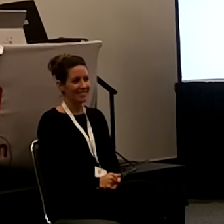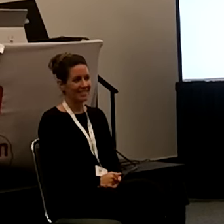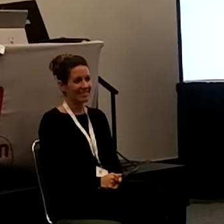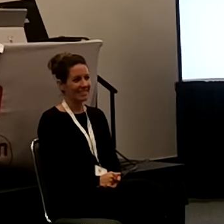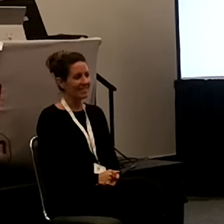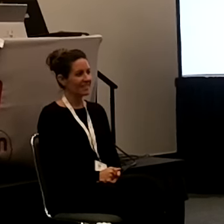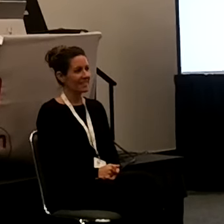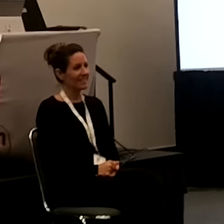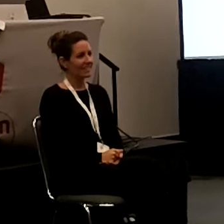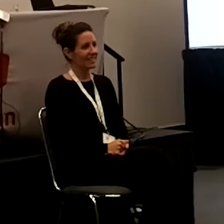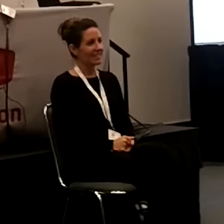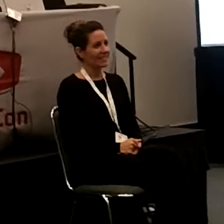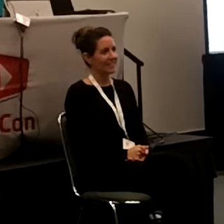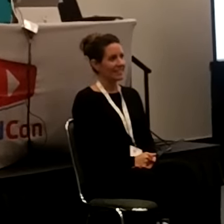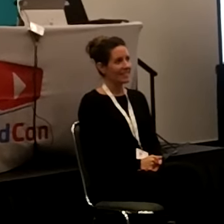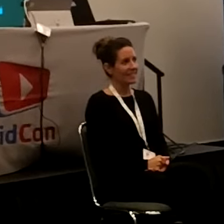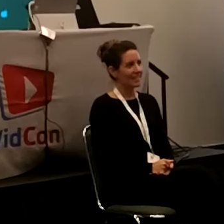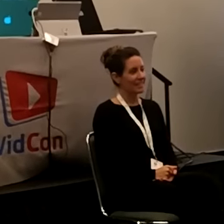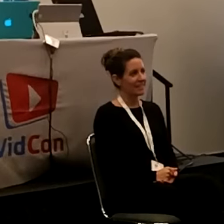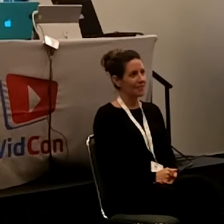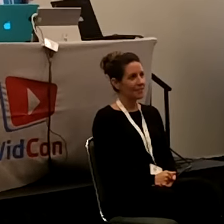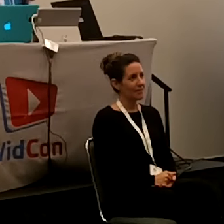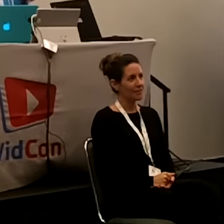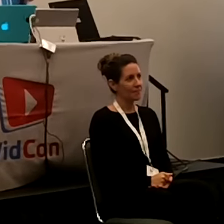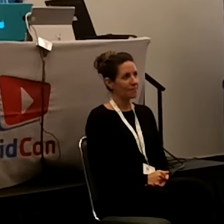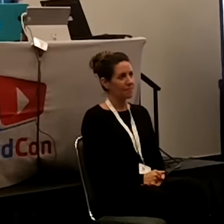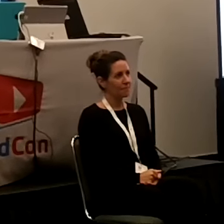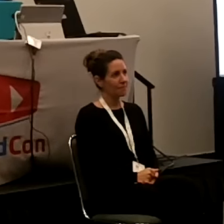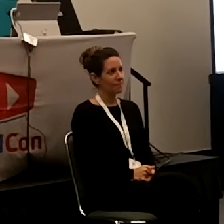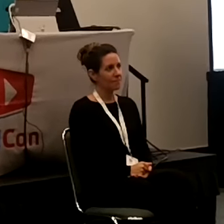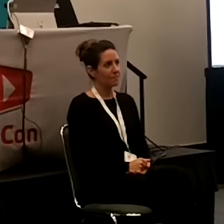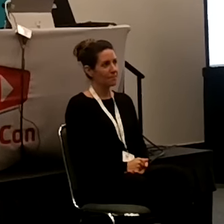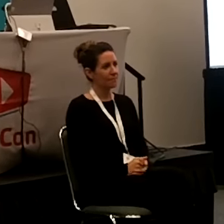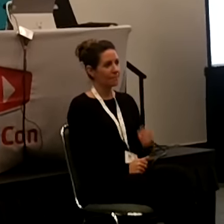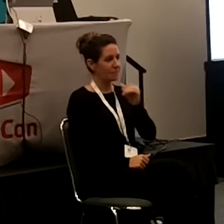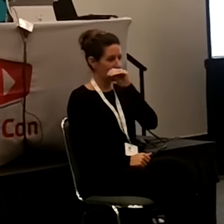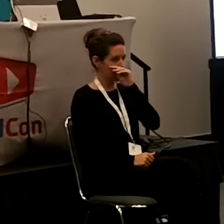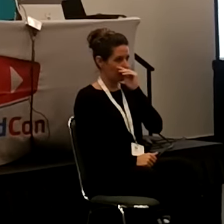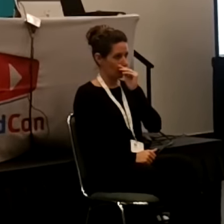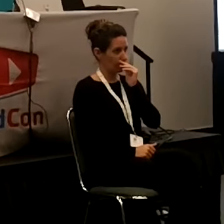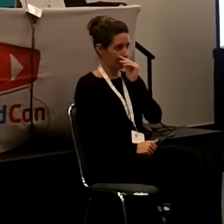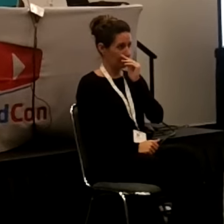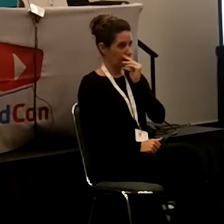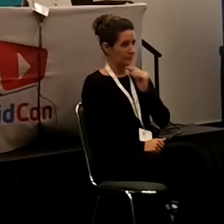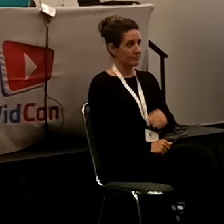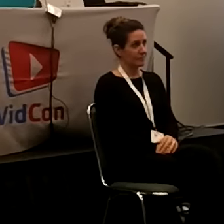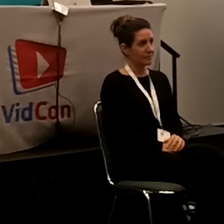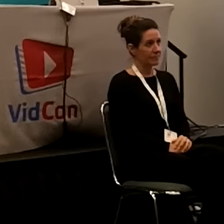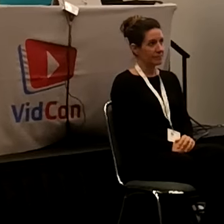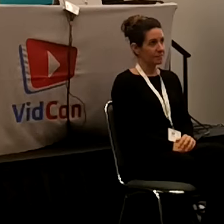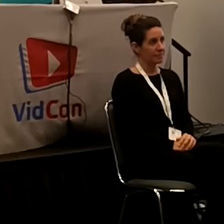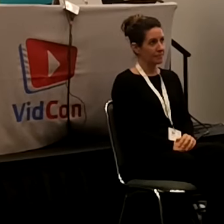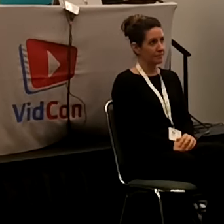Hi. So, you advocated for timely captioning,